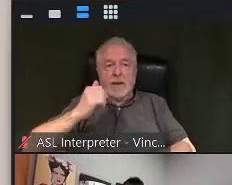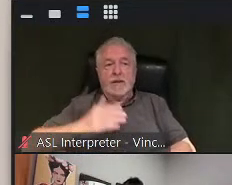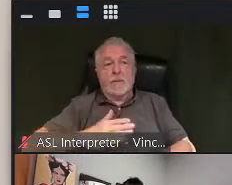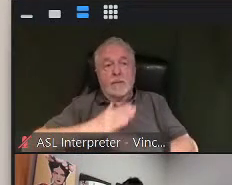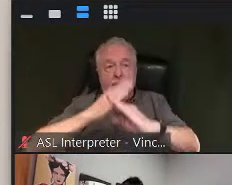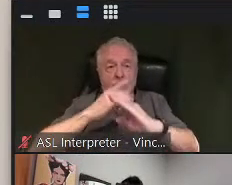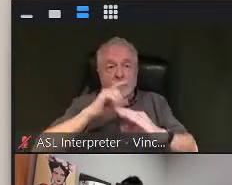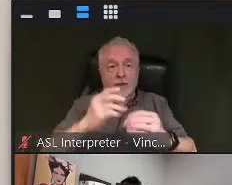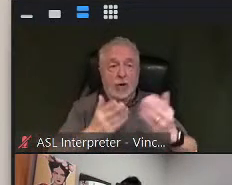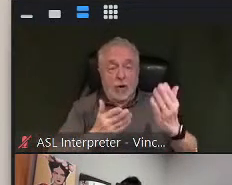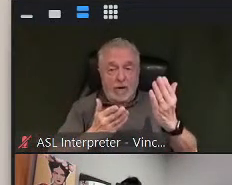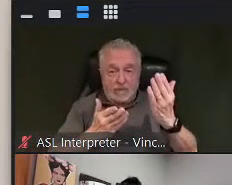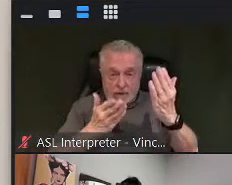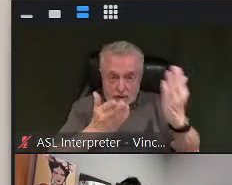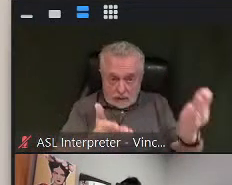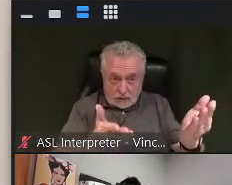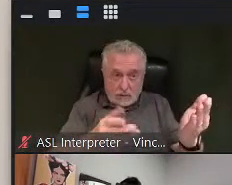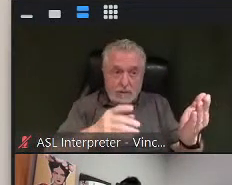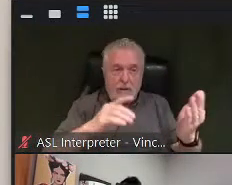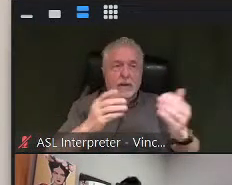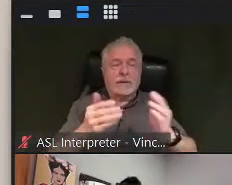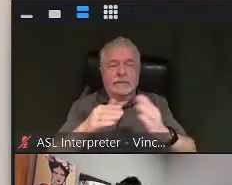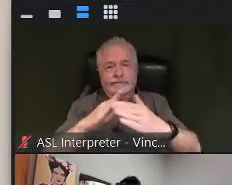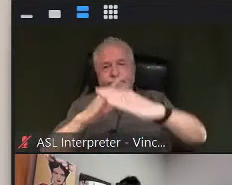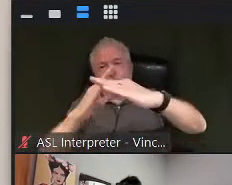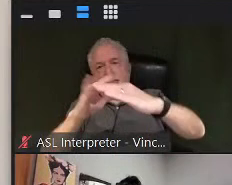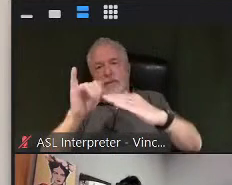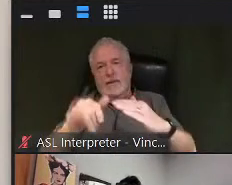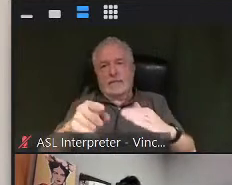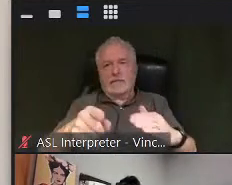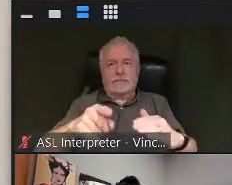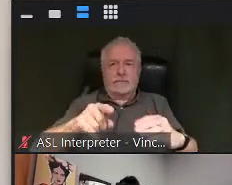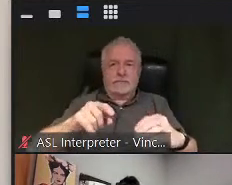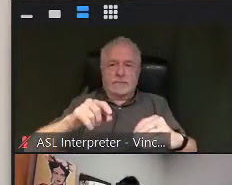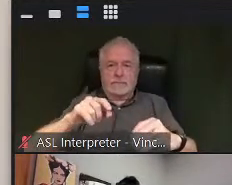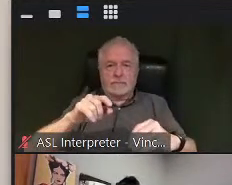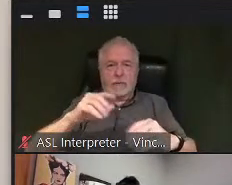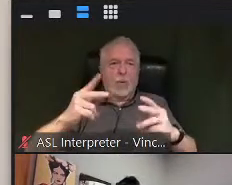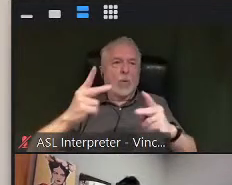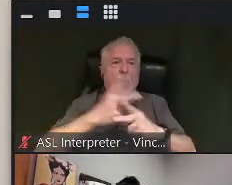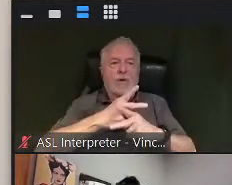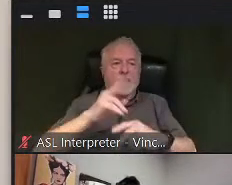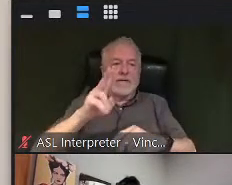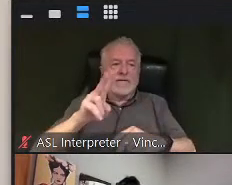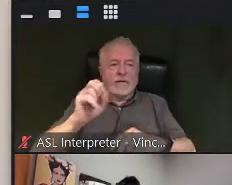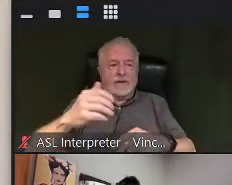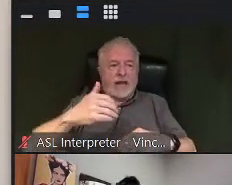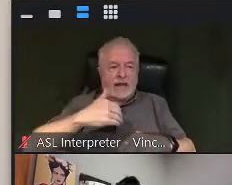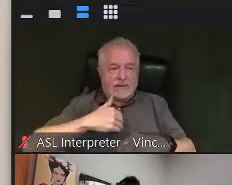that we can offer against this, the worst that the virus has to offer.